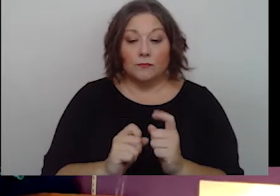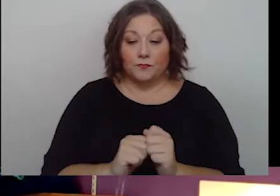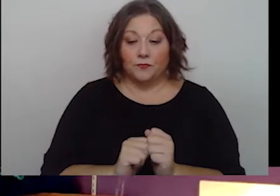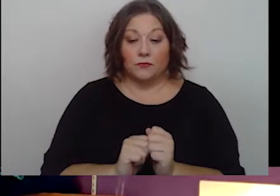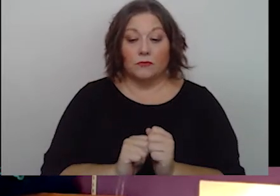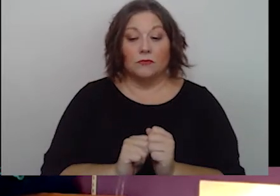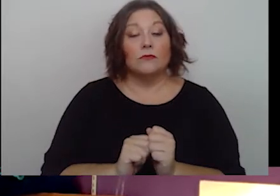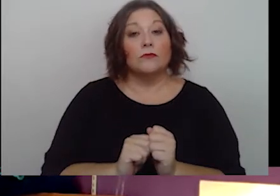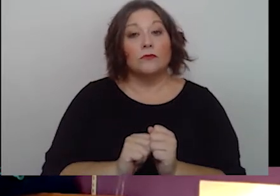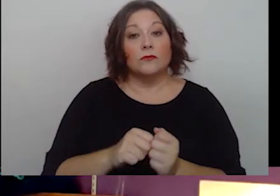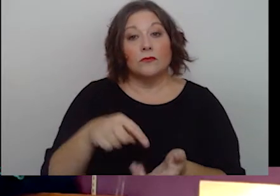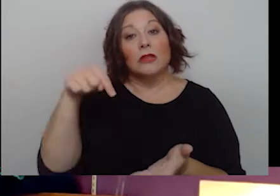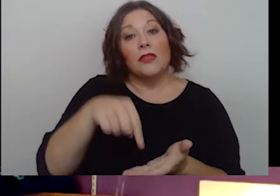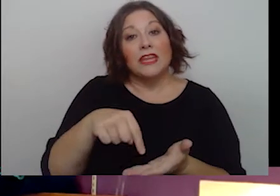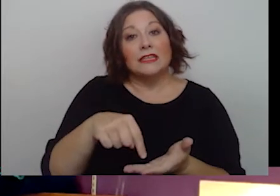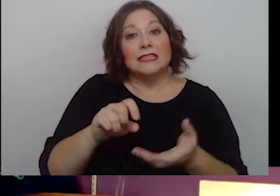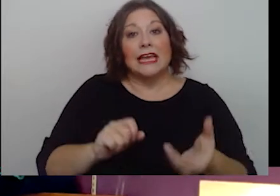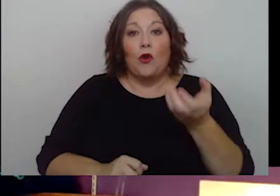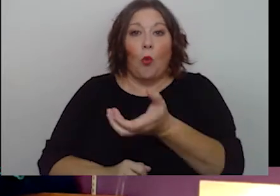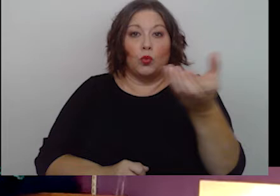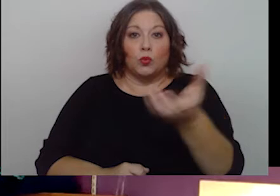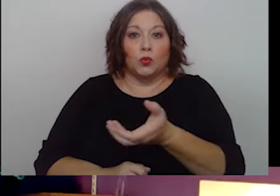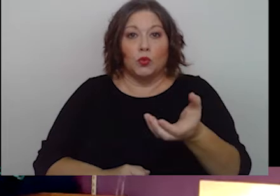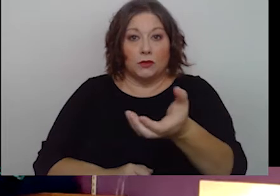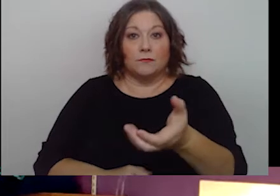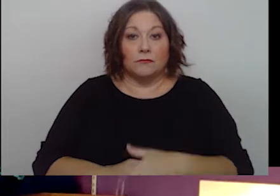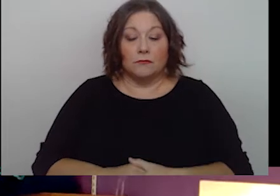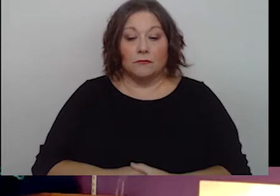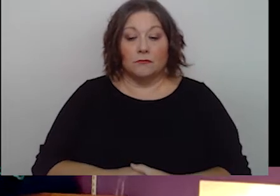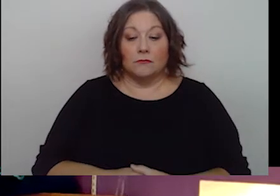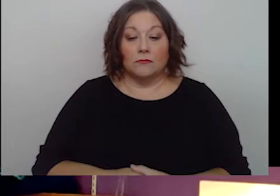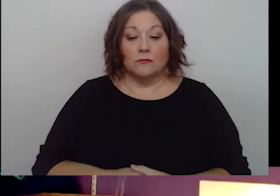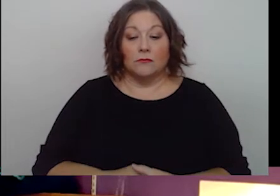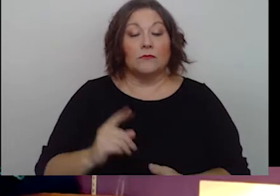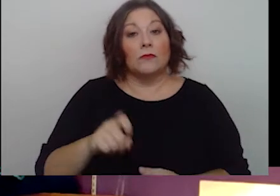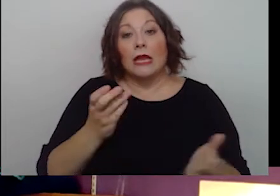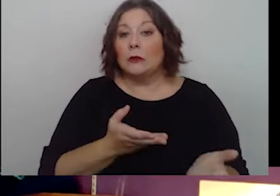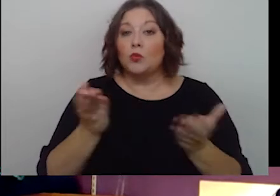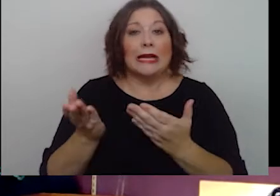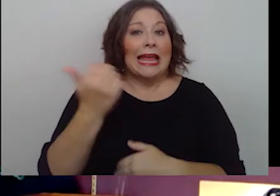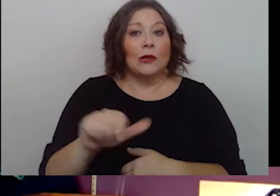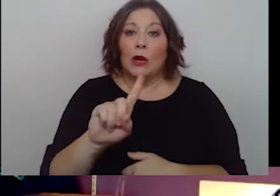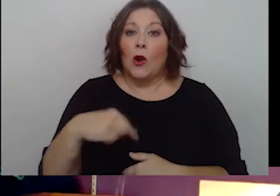This is a little handheld one that I can bring with me anywhere I go --